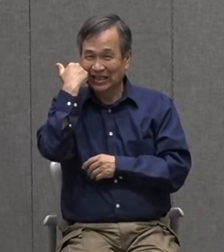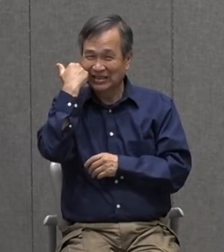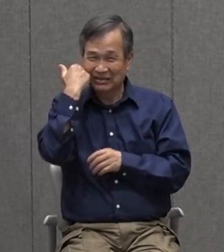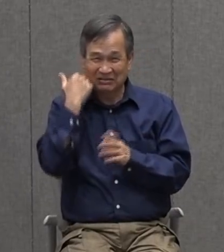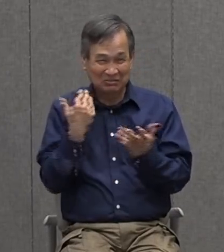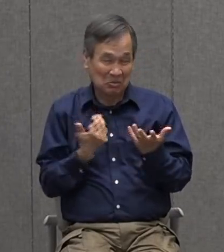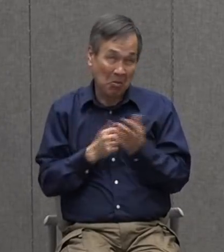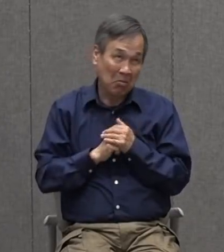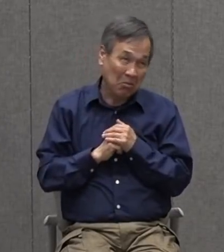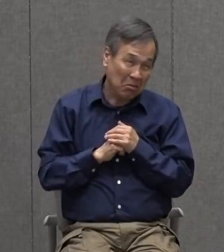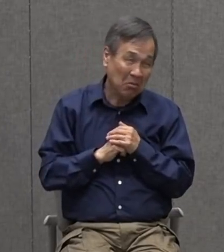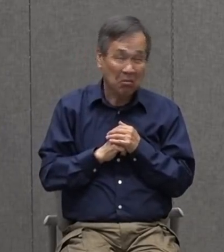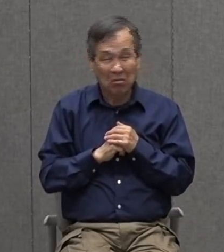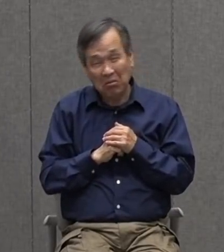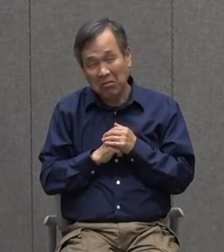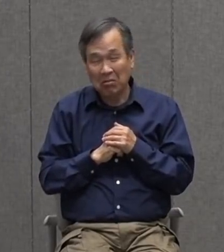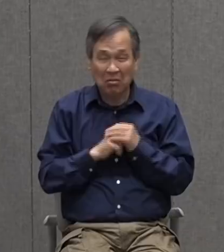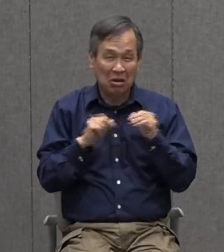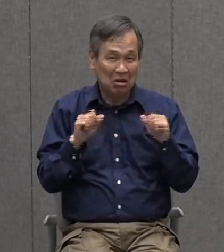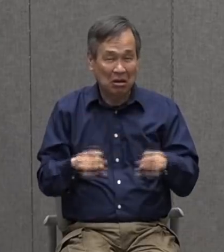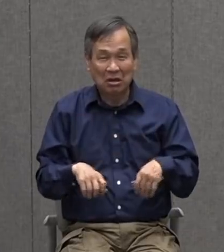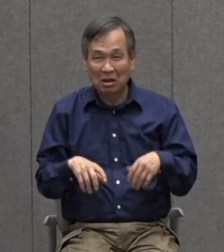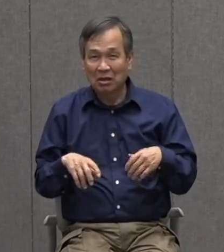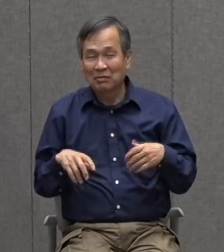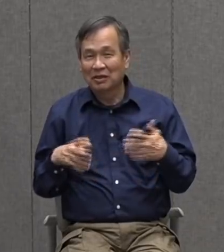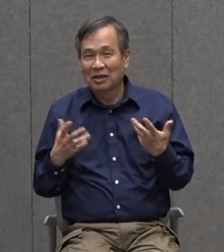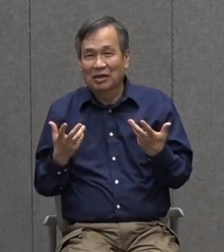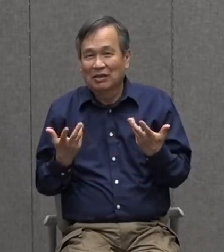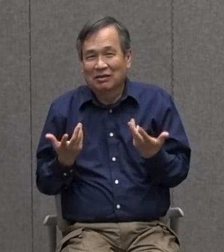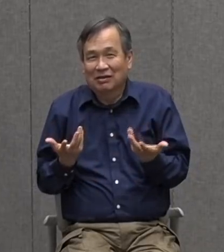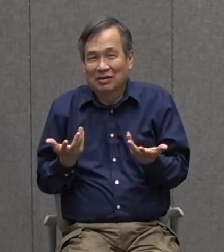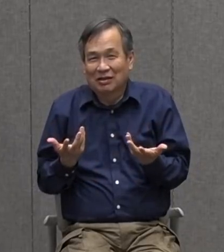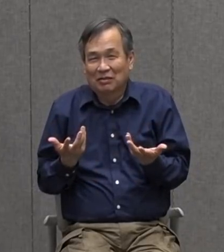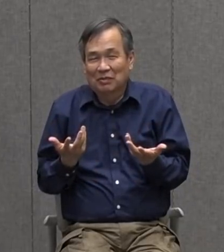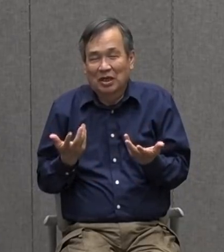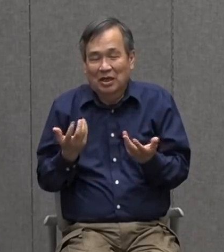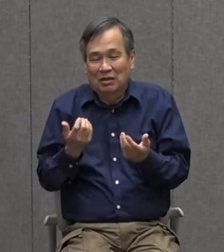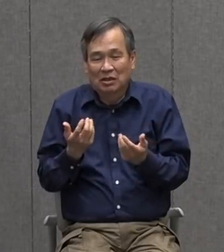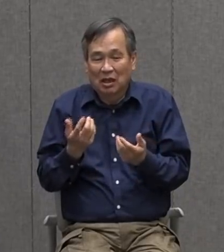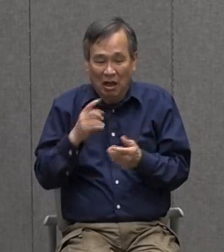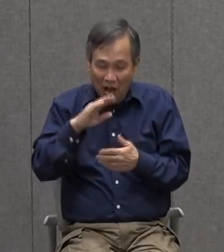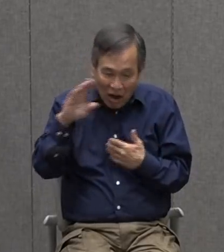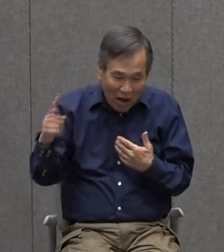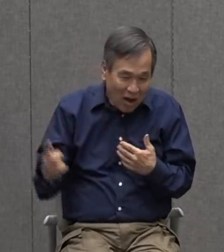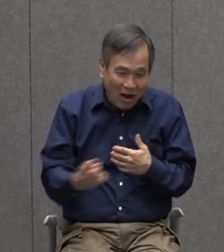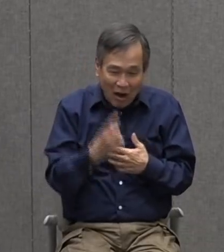We could right? We could do that, what would we have every time on our table?